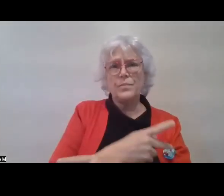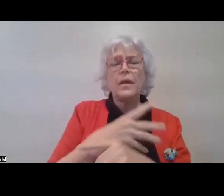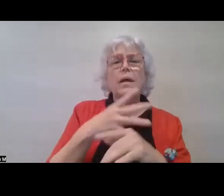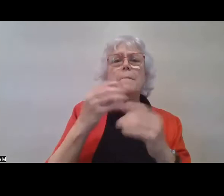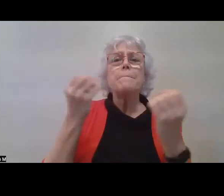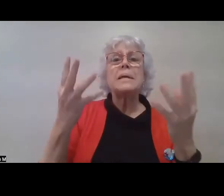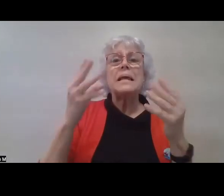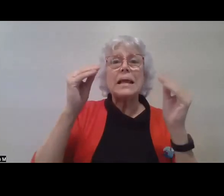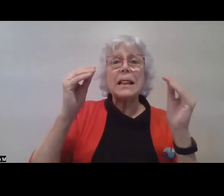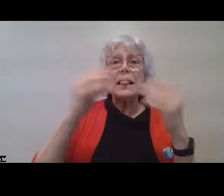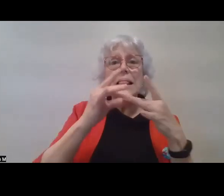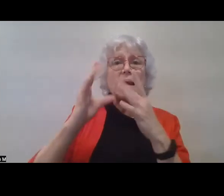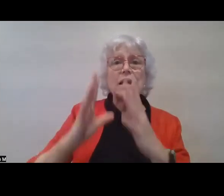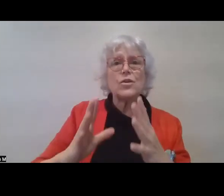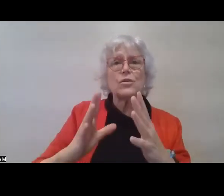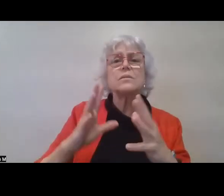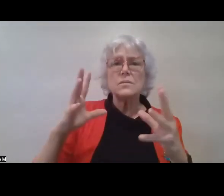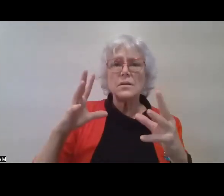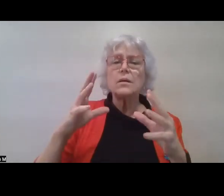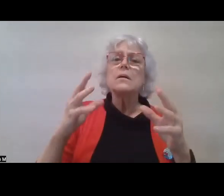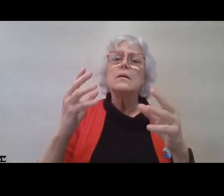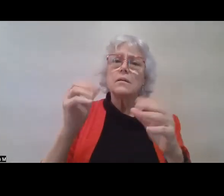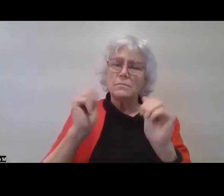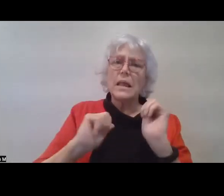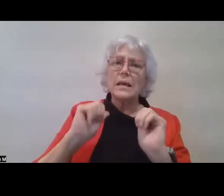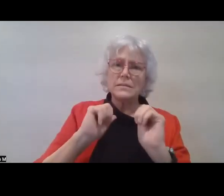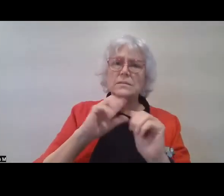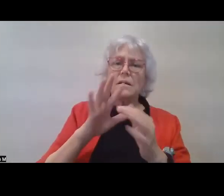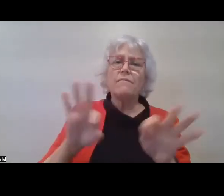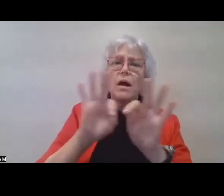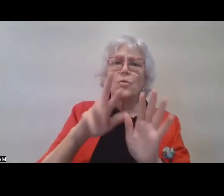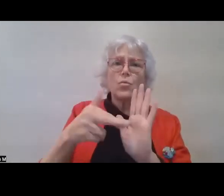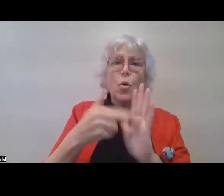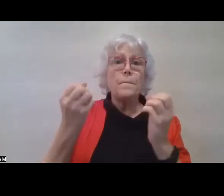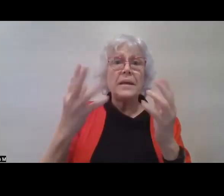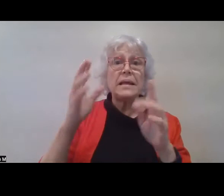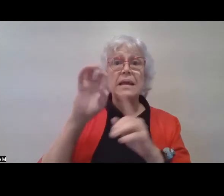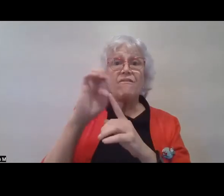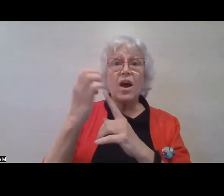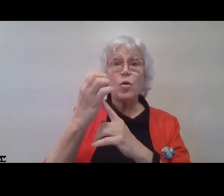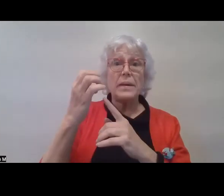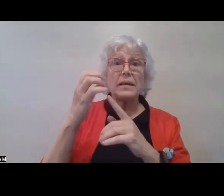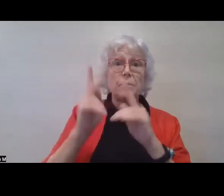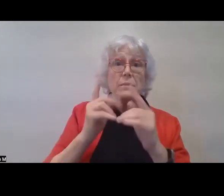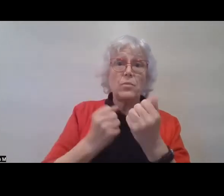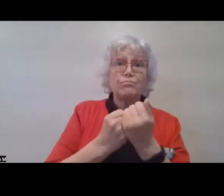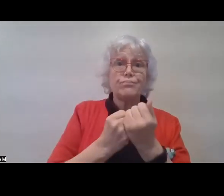play a vital role in this as well. Far too many environmentalists have attacked disabled people for needing straws, or